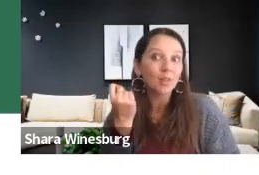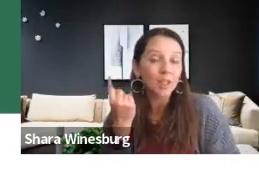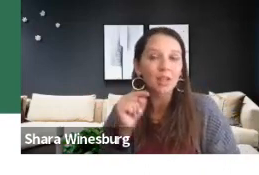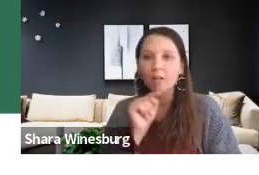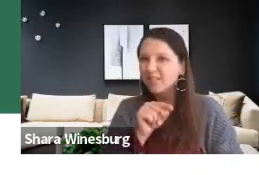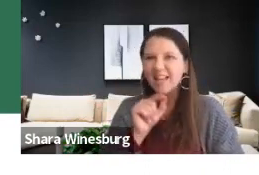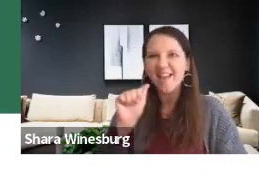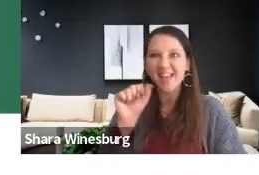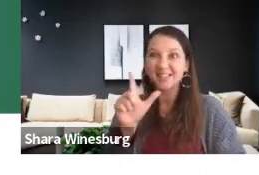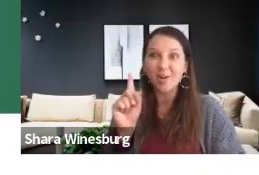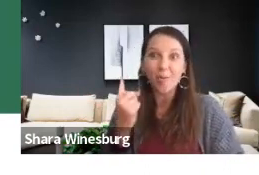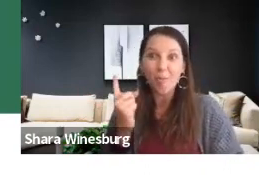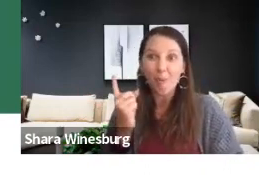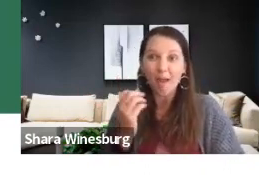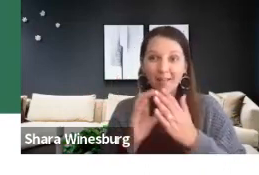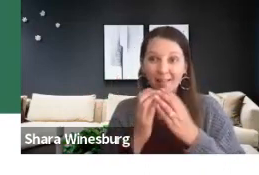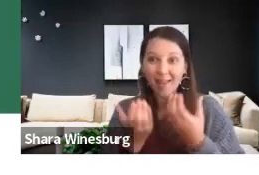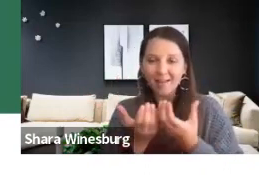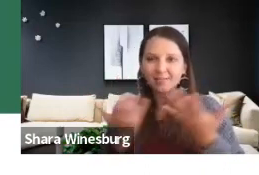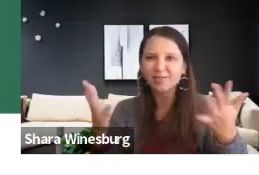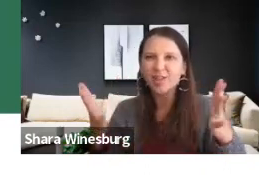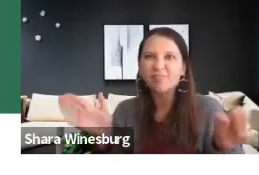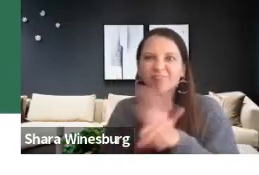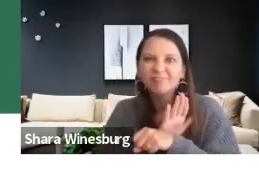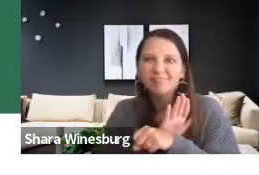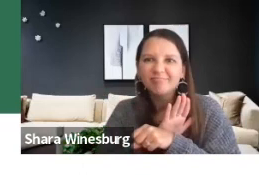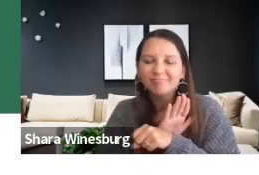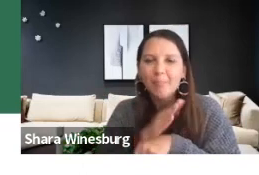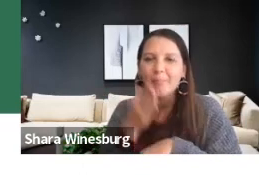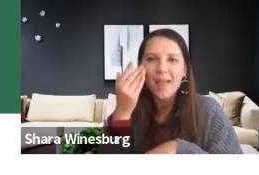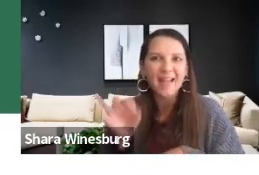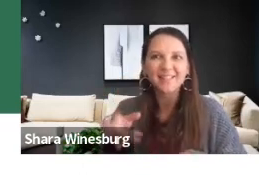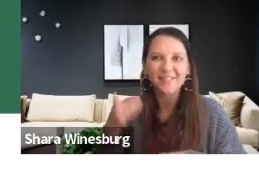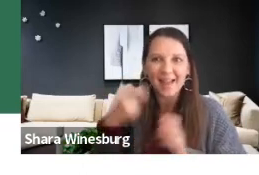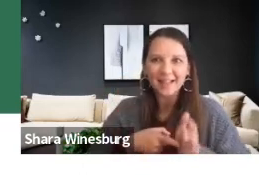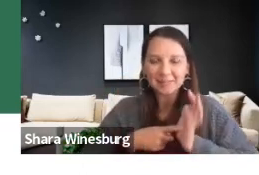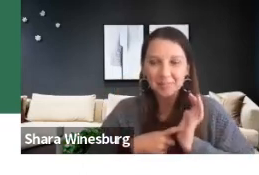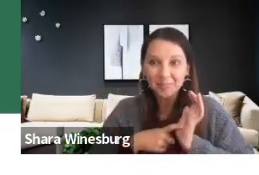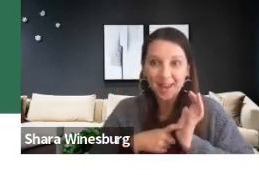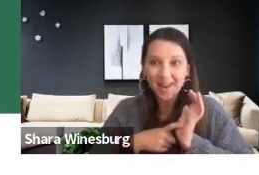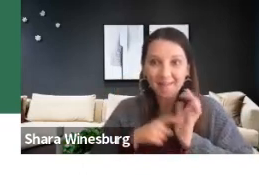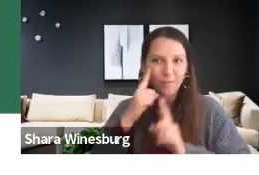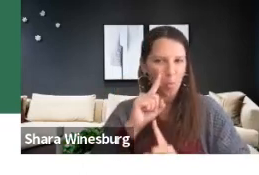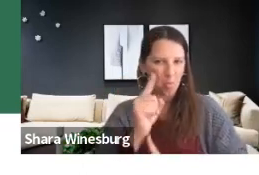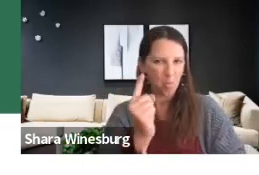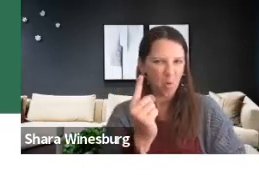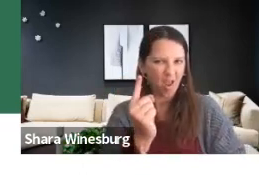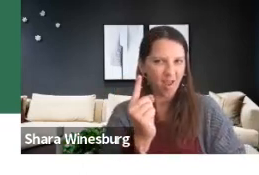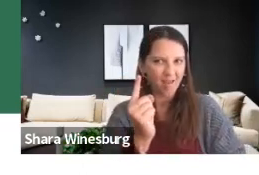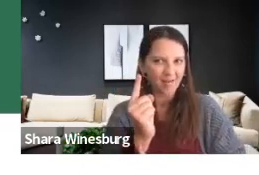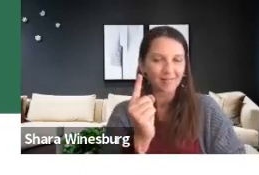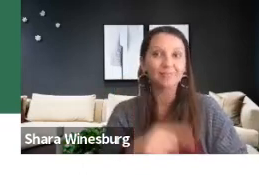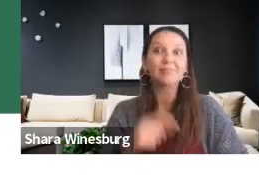30th through December 22nd, the ASL 1 course is already full because